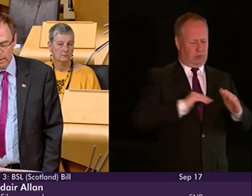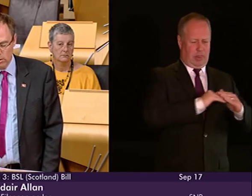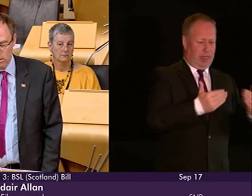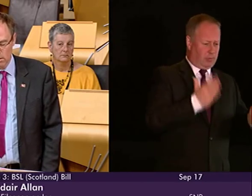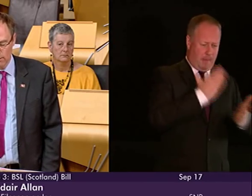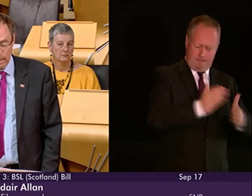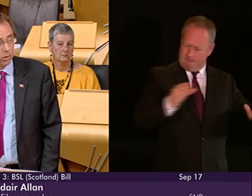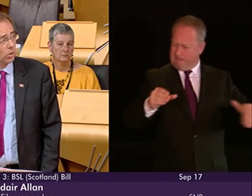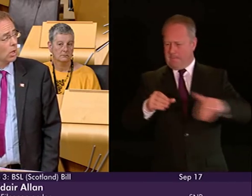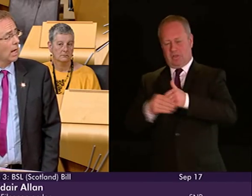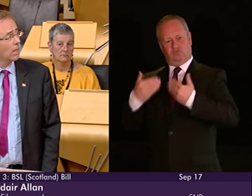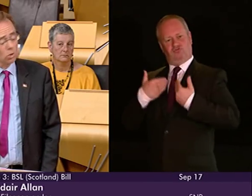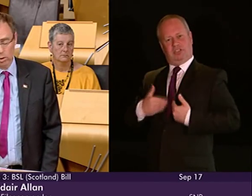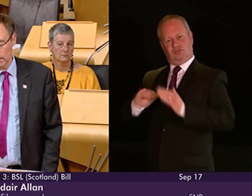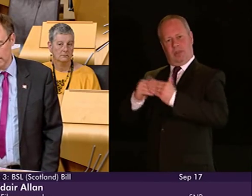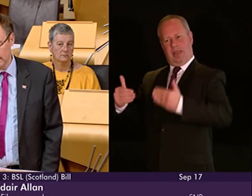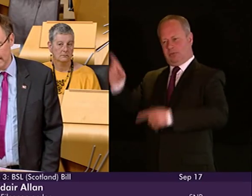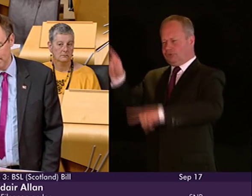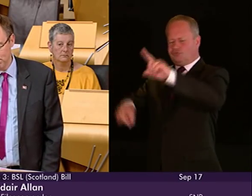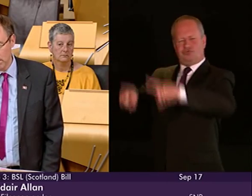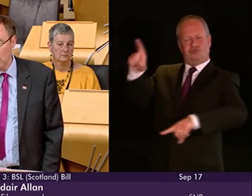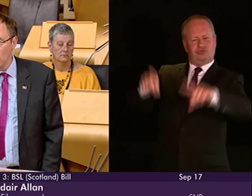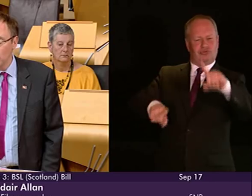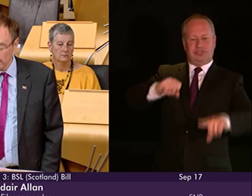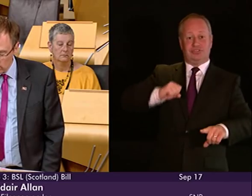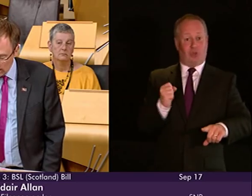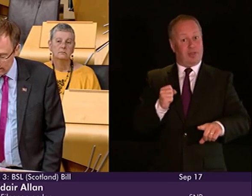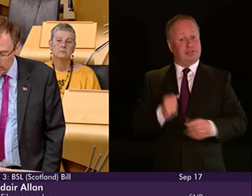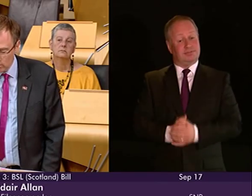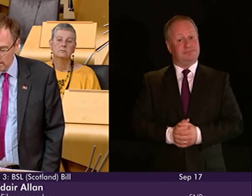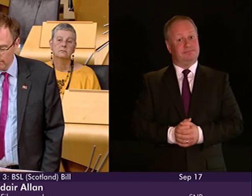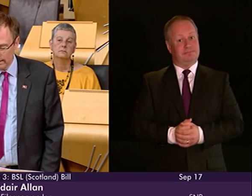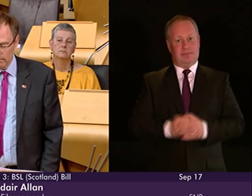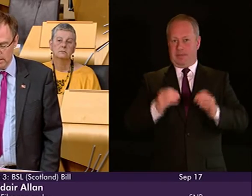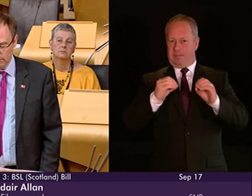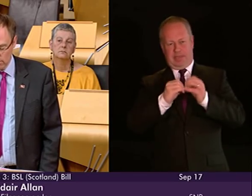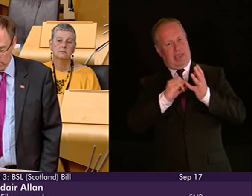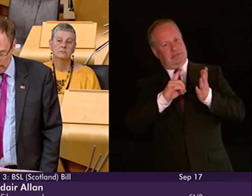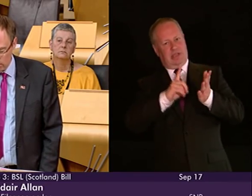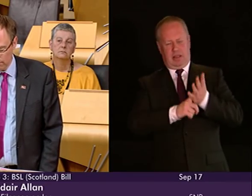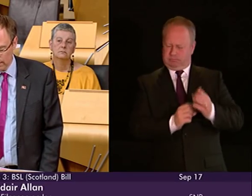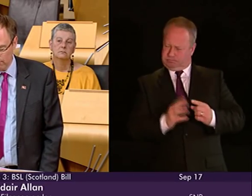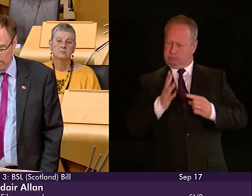and varied use of language in Scotland today. BSL is a vital means of communication for